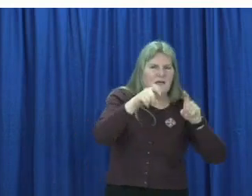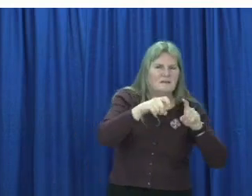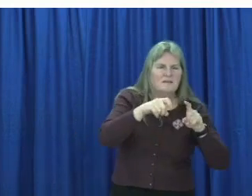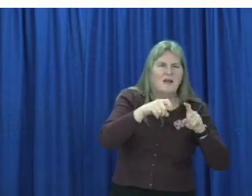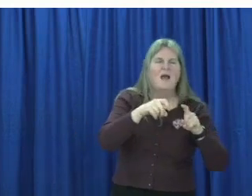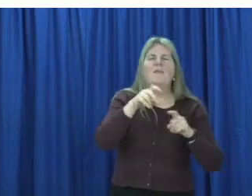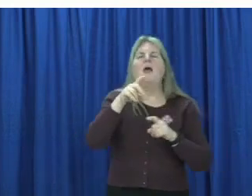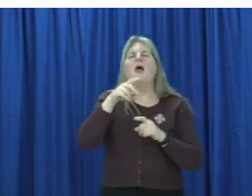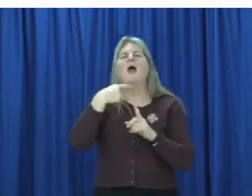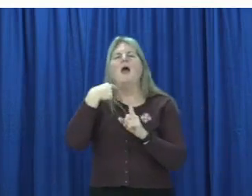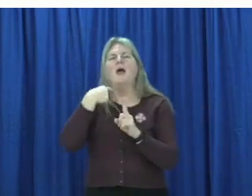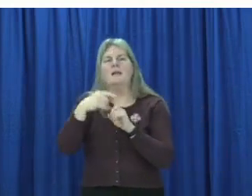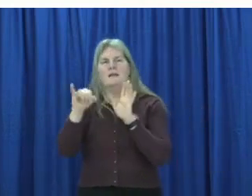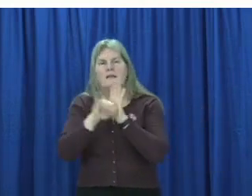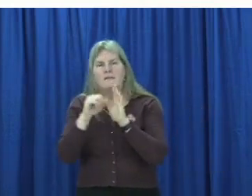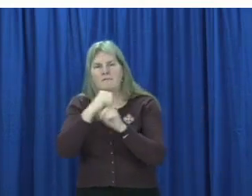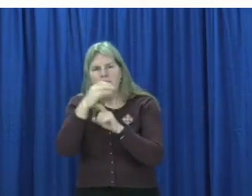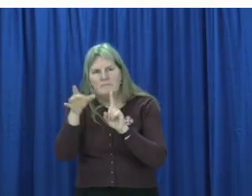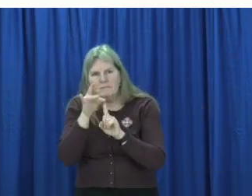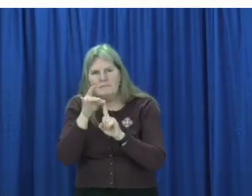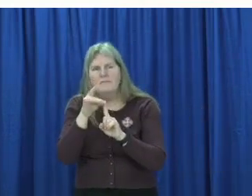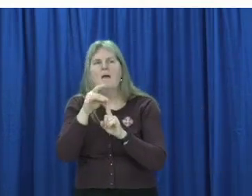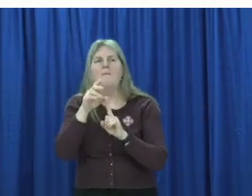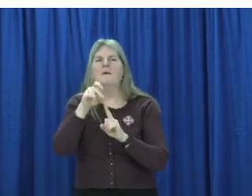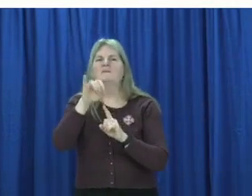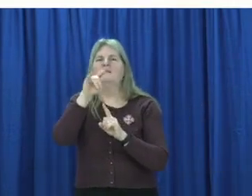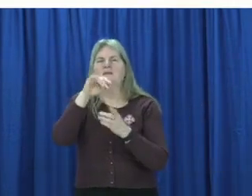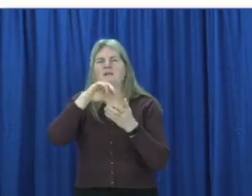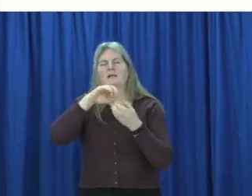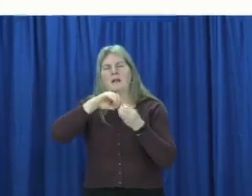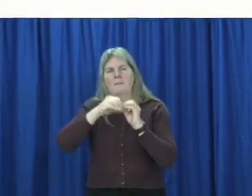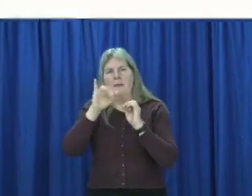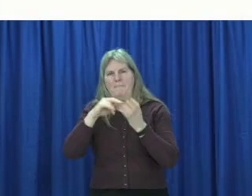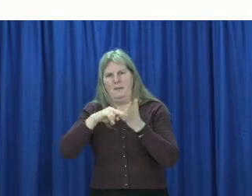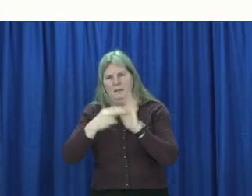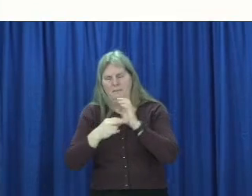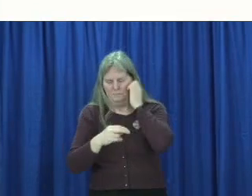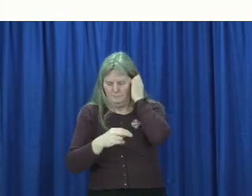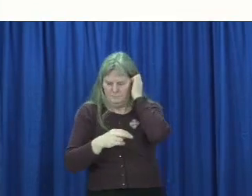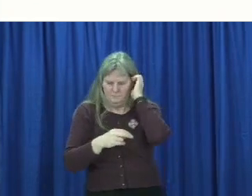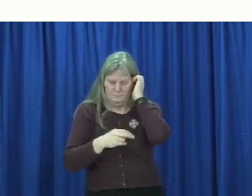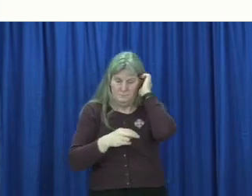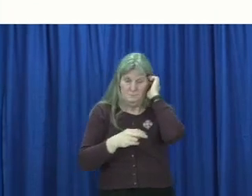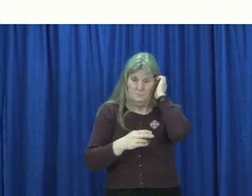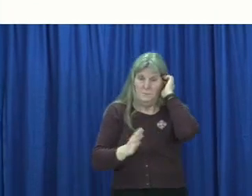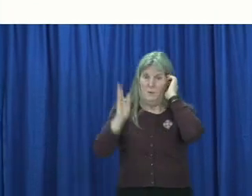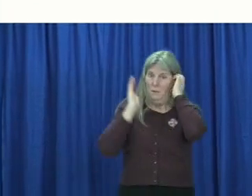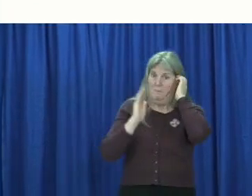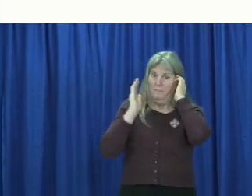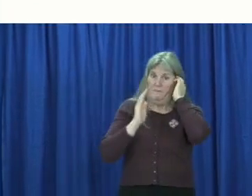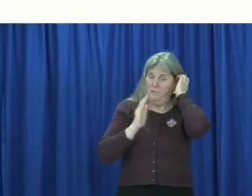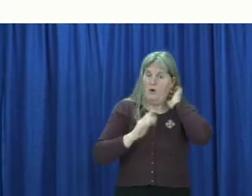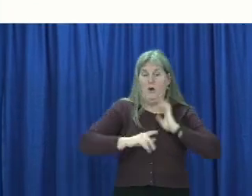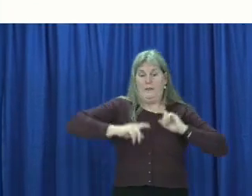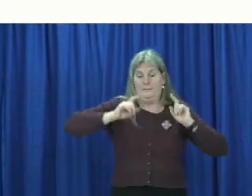Wednesday. When we chose to test everyone who was suspected of having COVID-19,